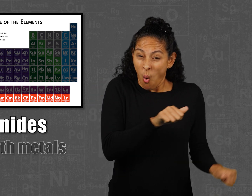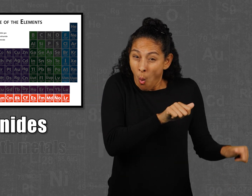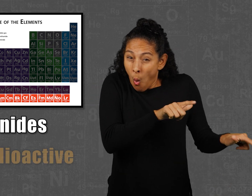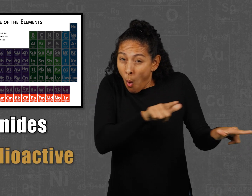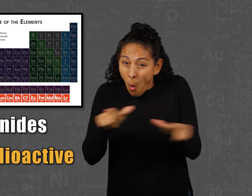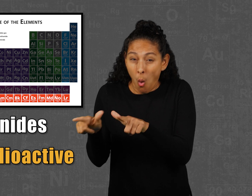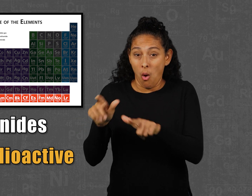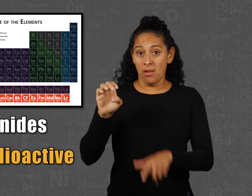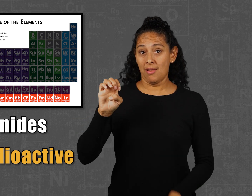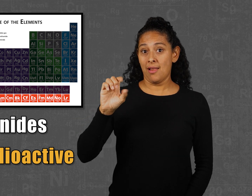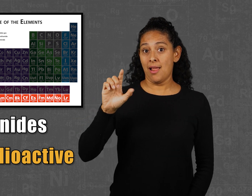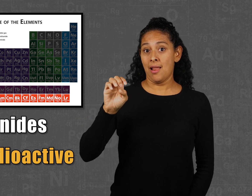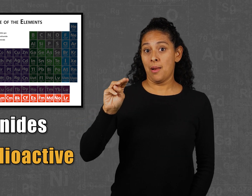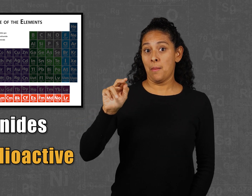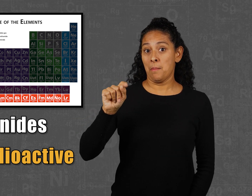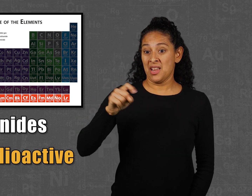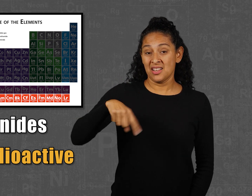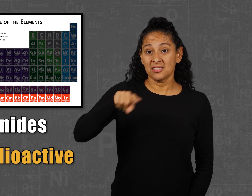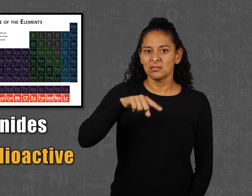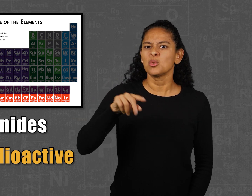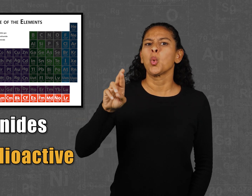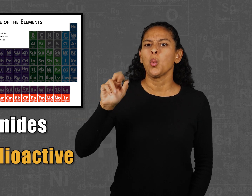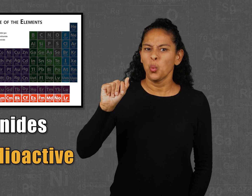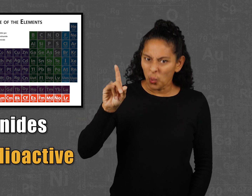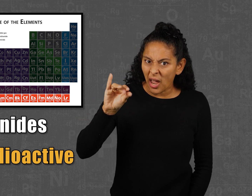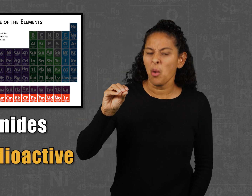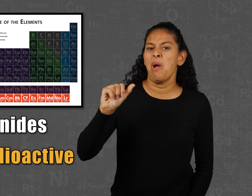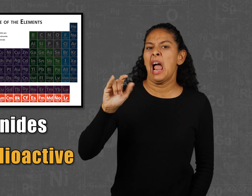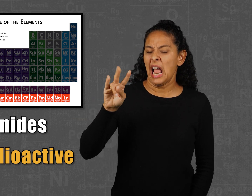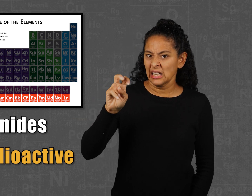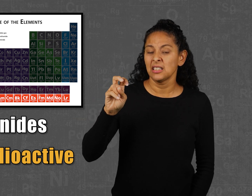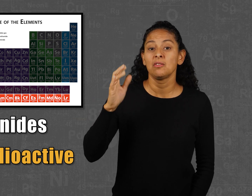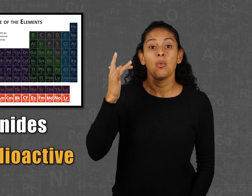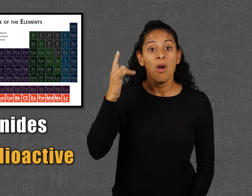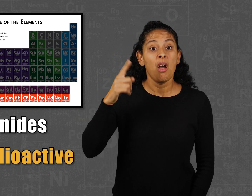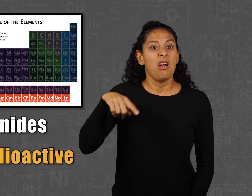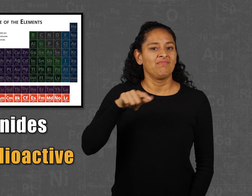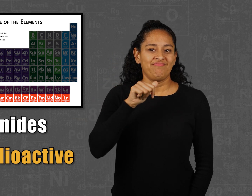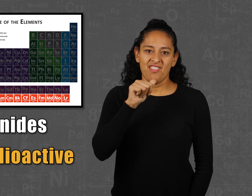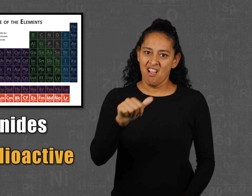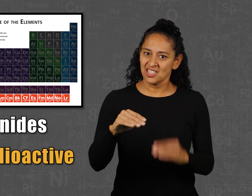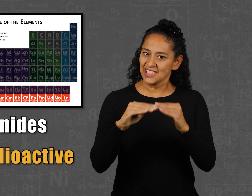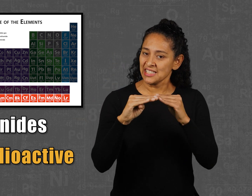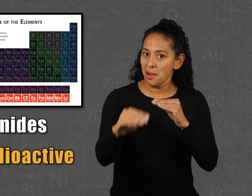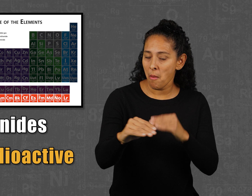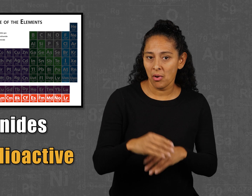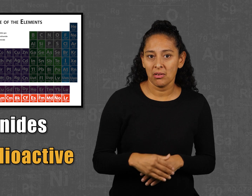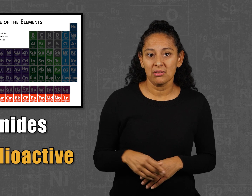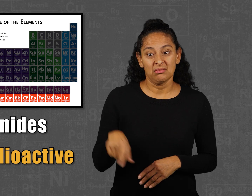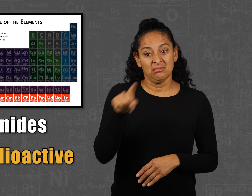All of these elements are radioactive because they are unstable.